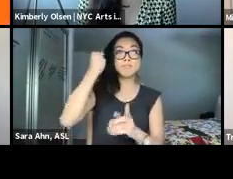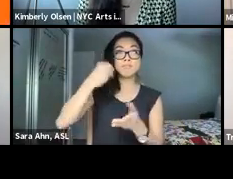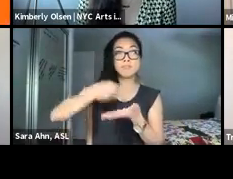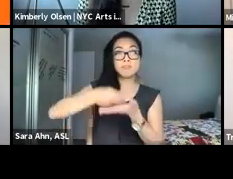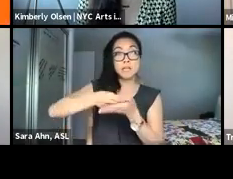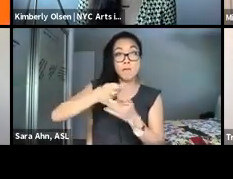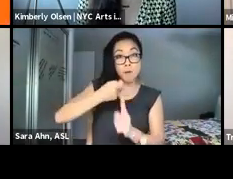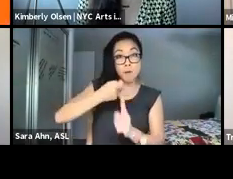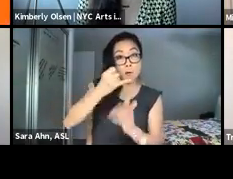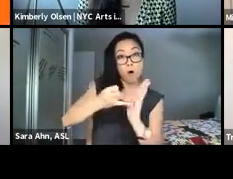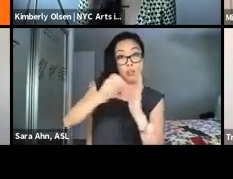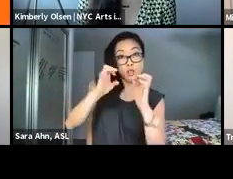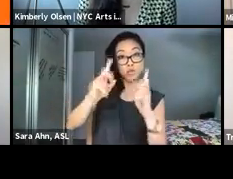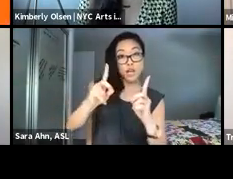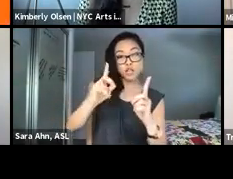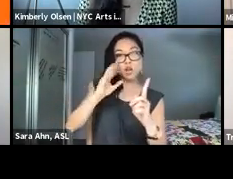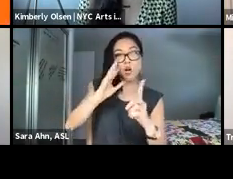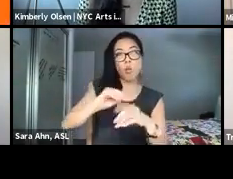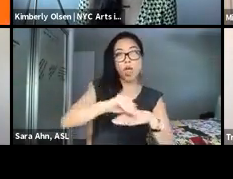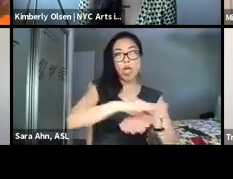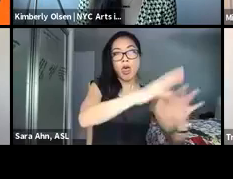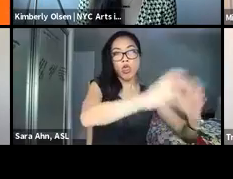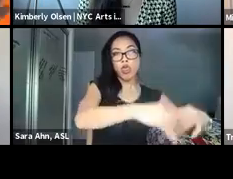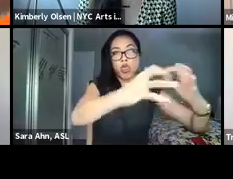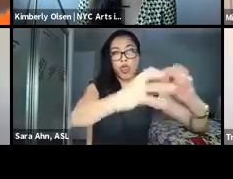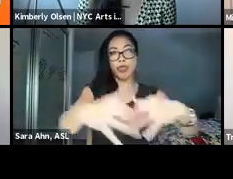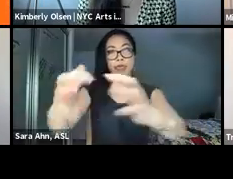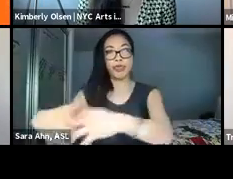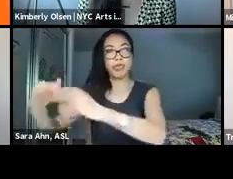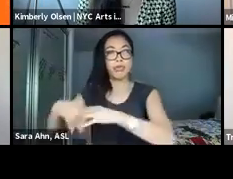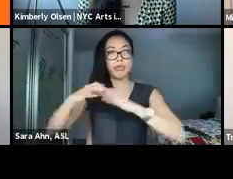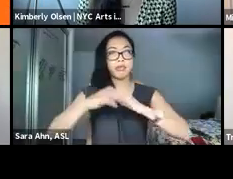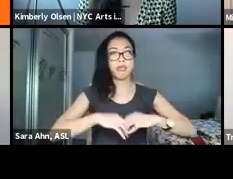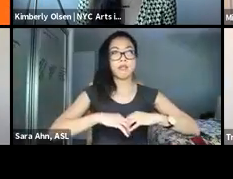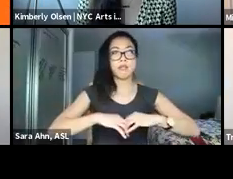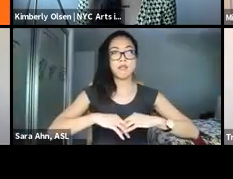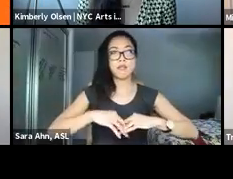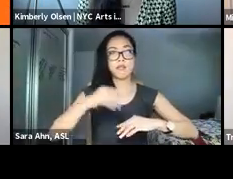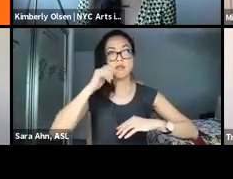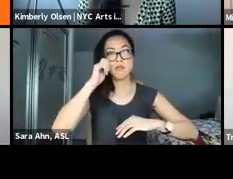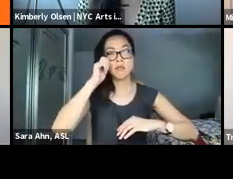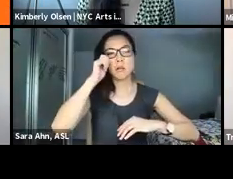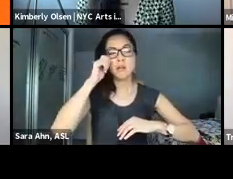for teaching artists who do partner dancing who feed into the underground dancing, the